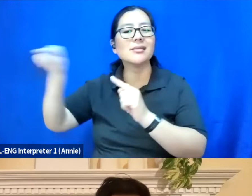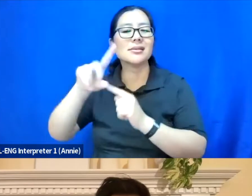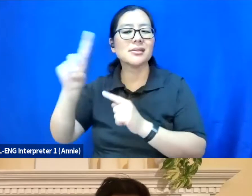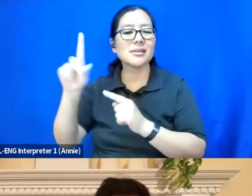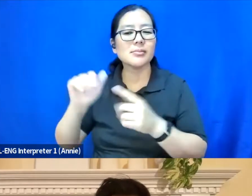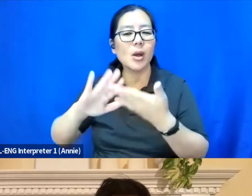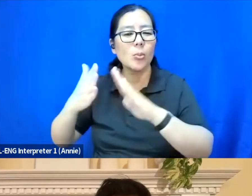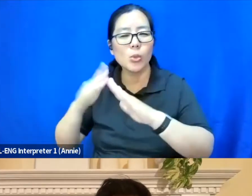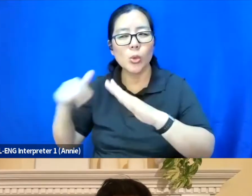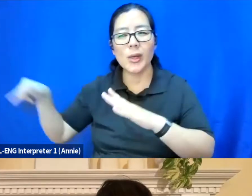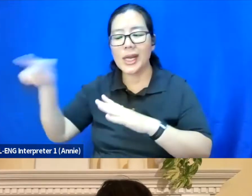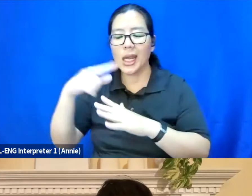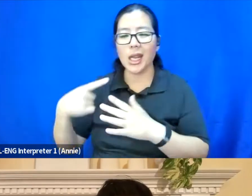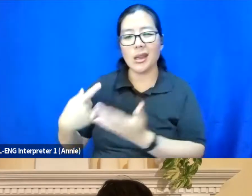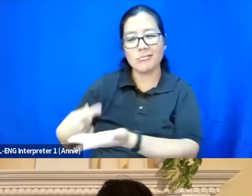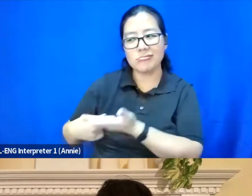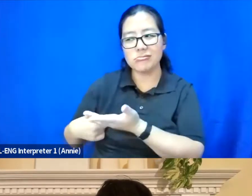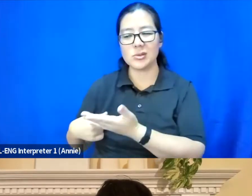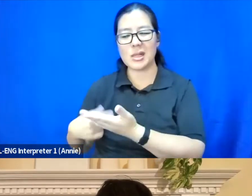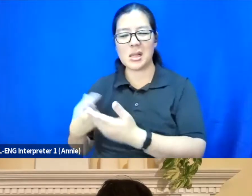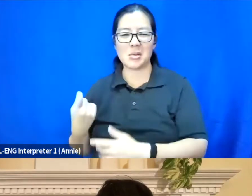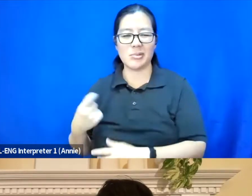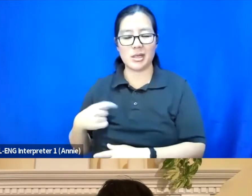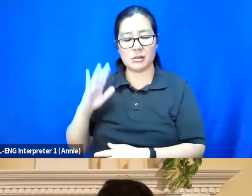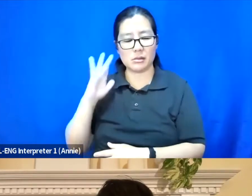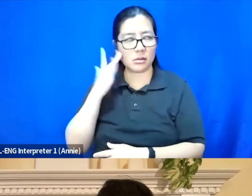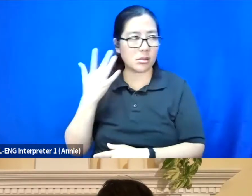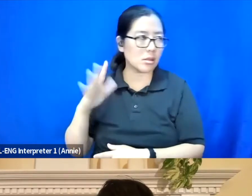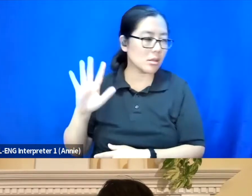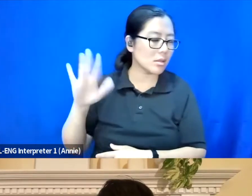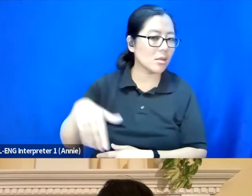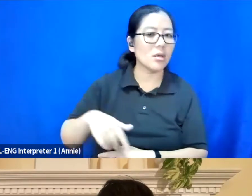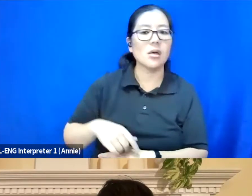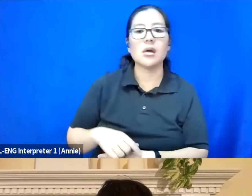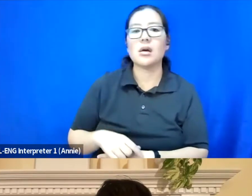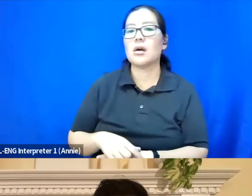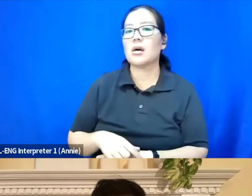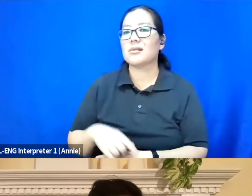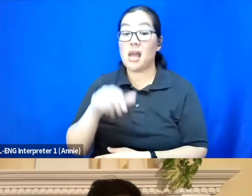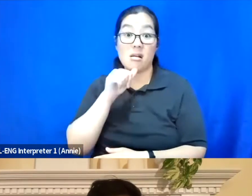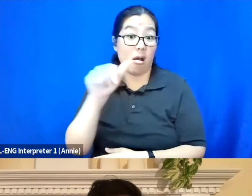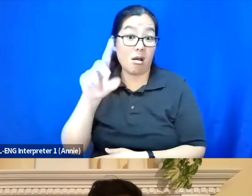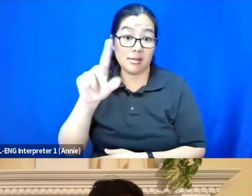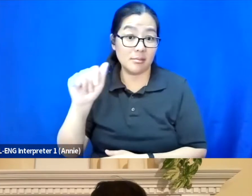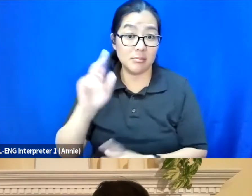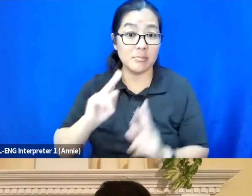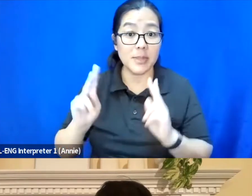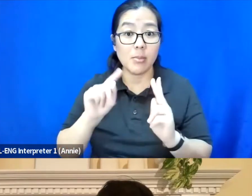That with Stephen Hawking. Oh, yes. I mean, there was a lot of discussion about, you know,